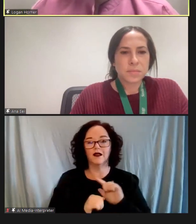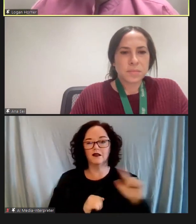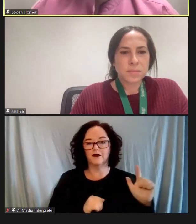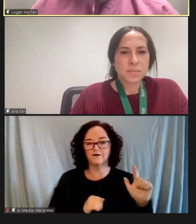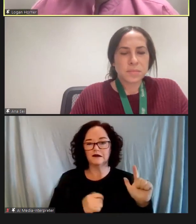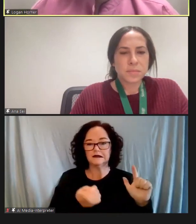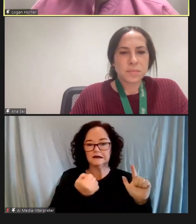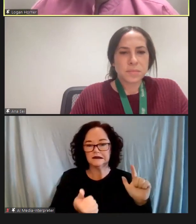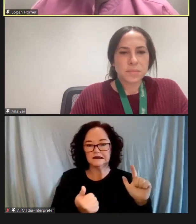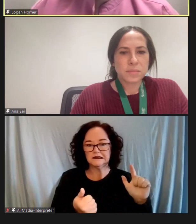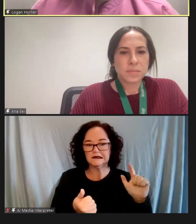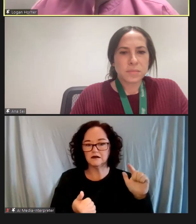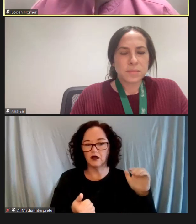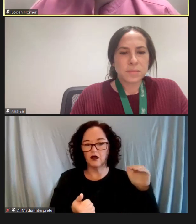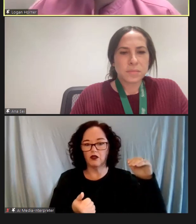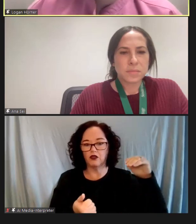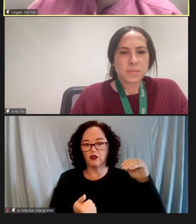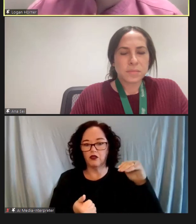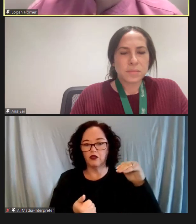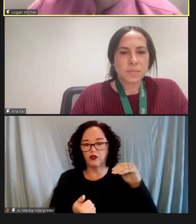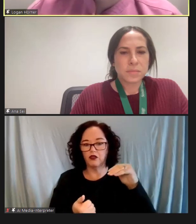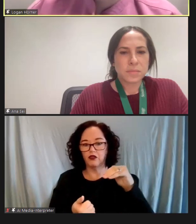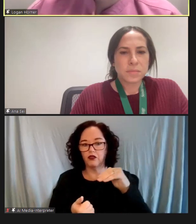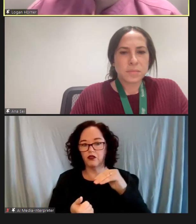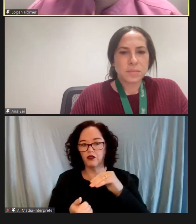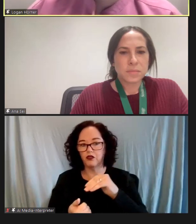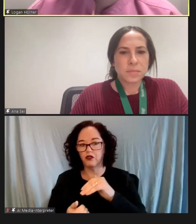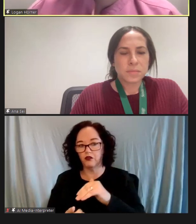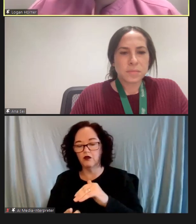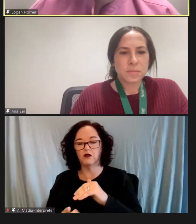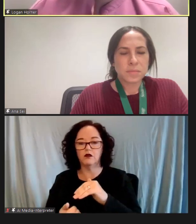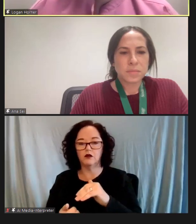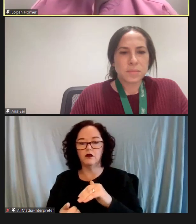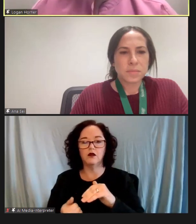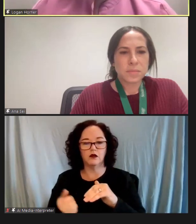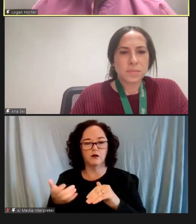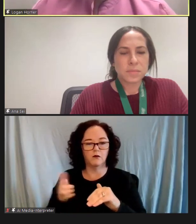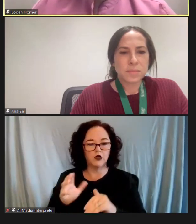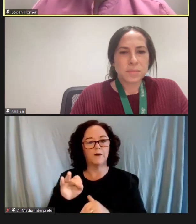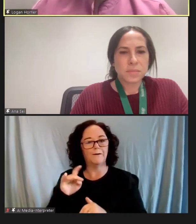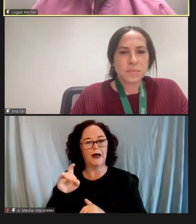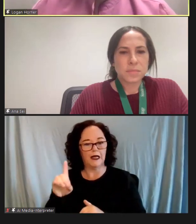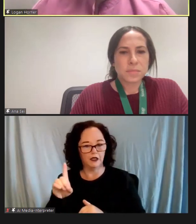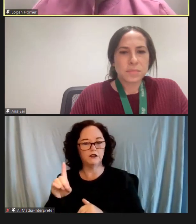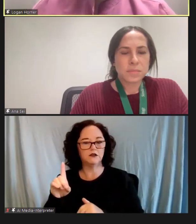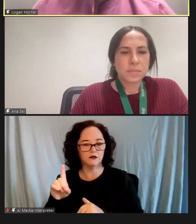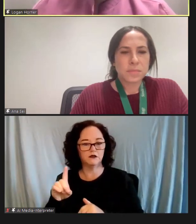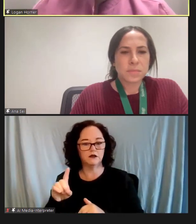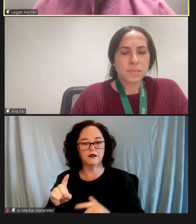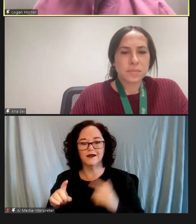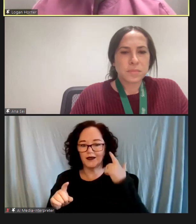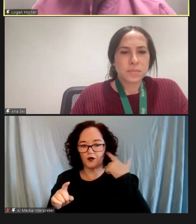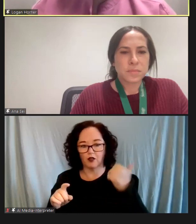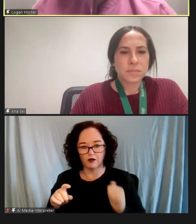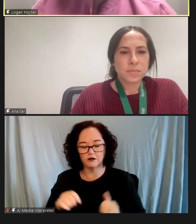sloping to moderate sensory neural hearing loss and they're fit with a